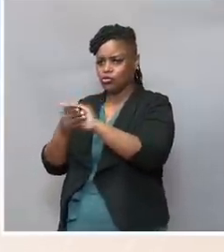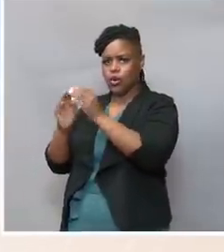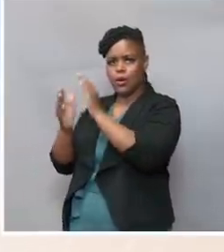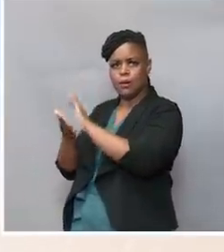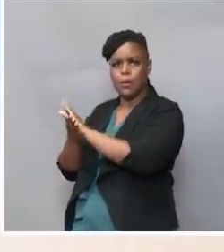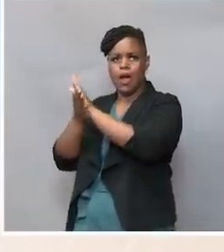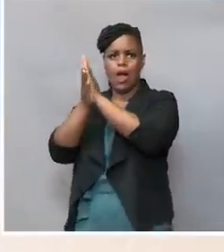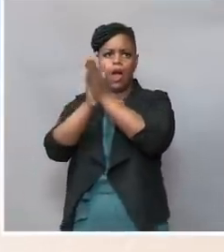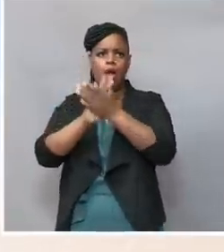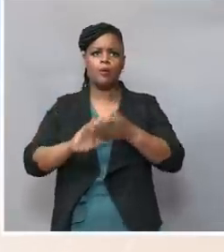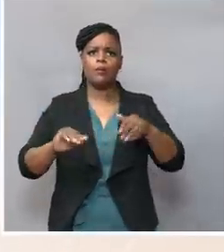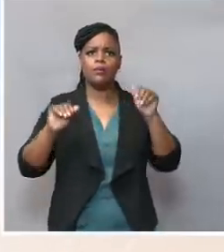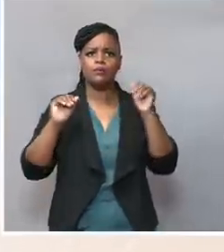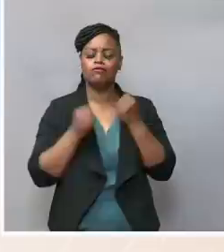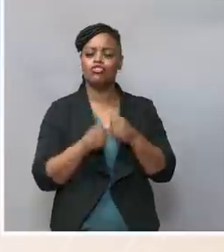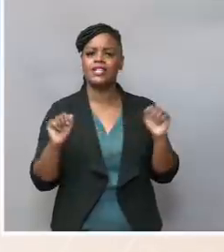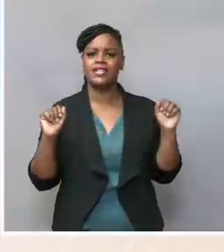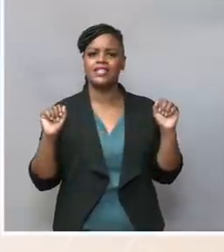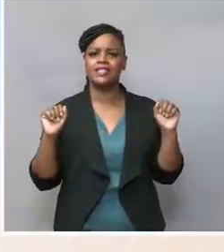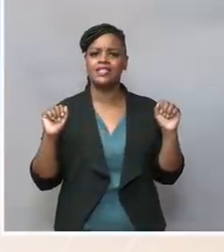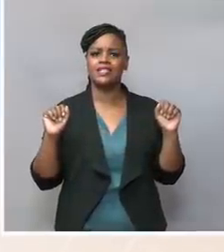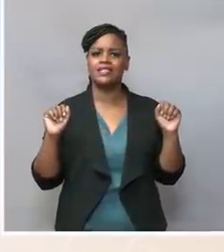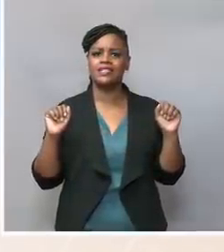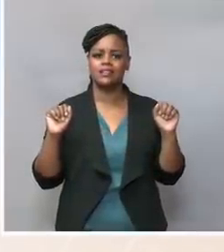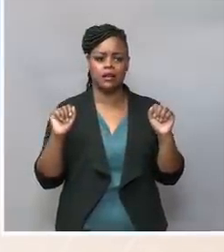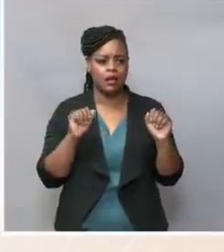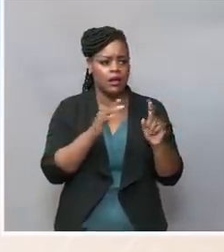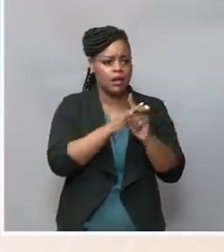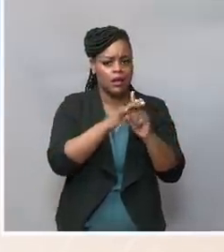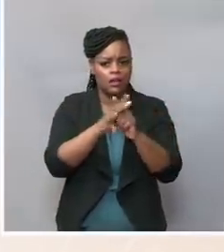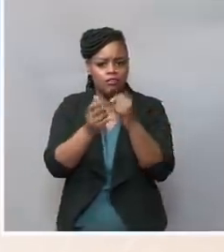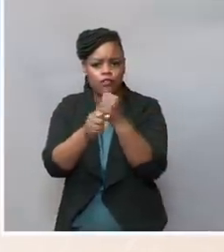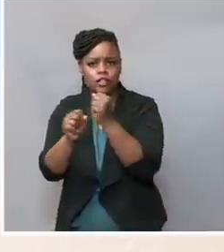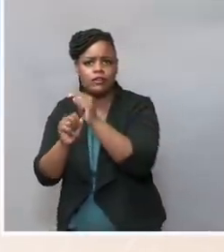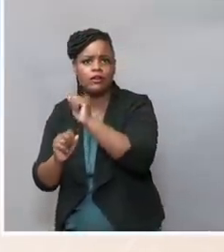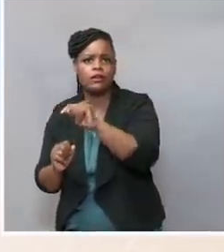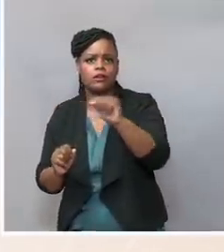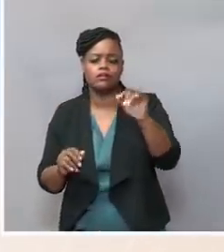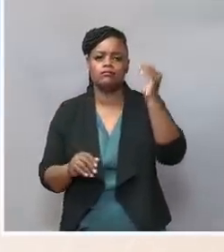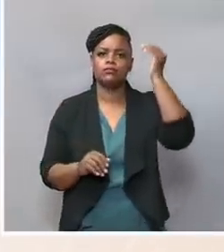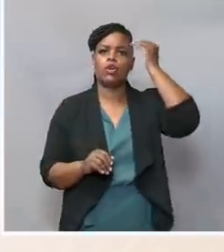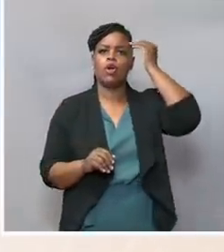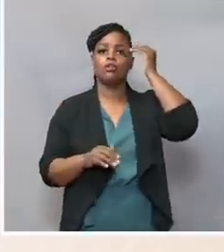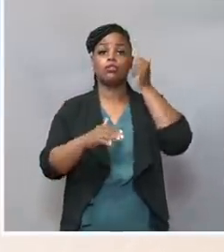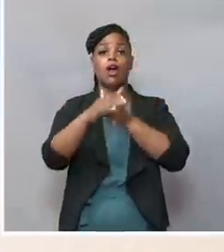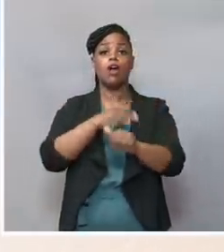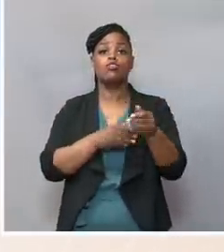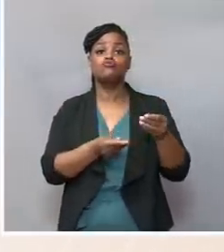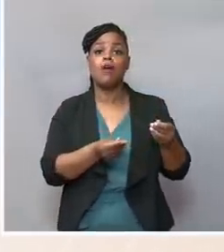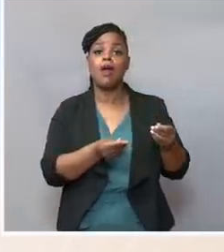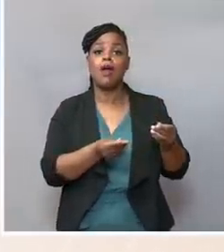Today, we know it as the Underground Railroad. The Underground Railroad Network to Freedom Program